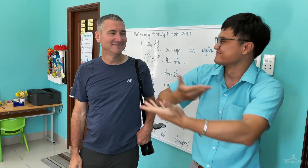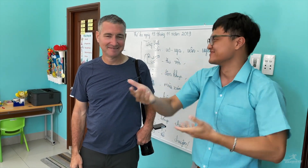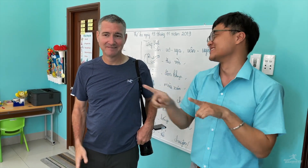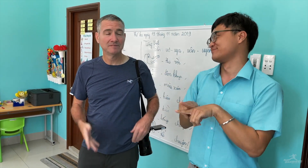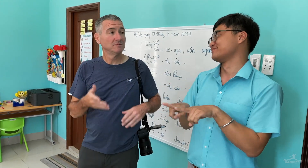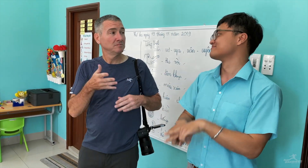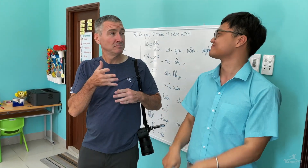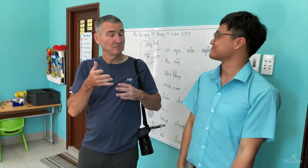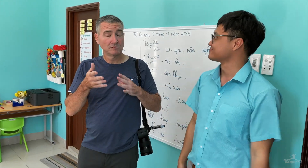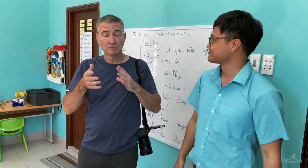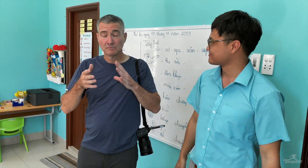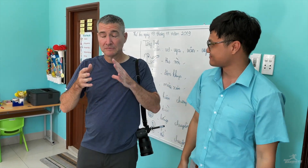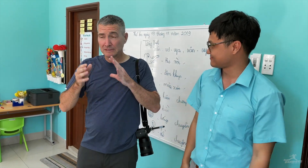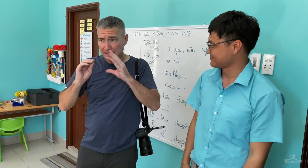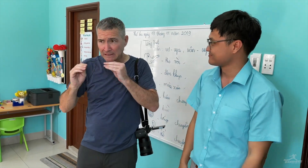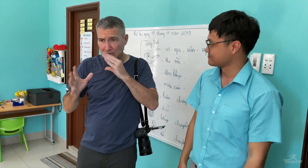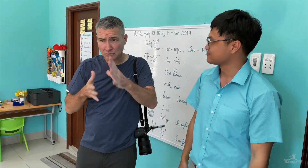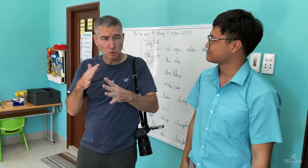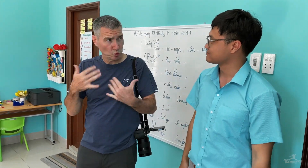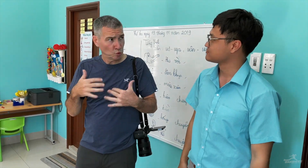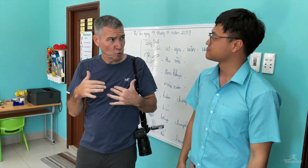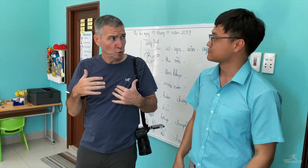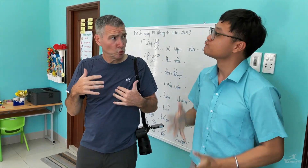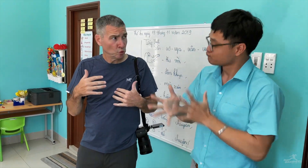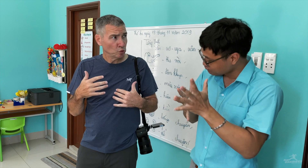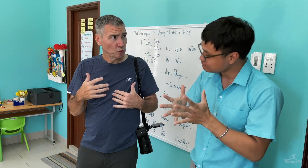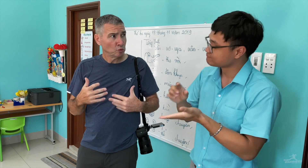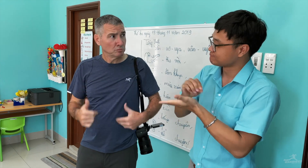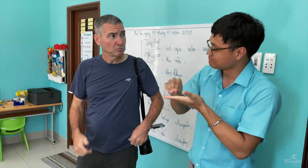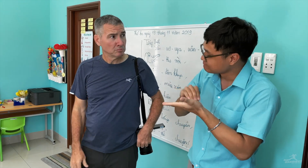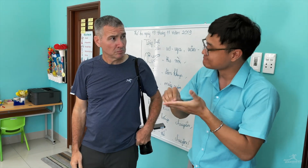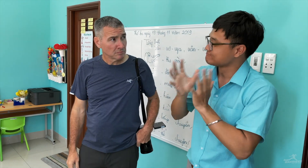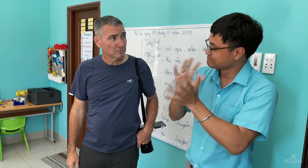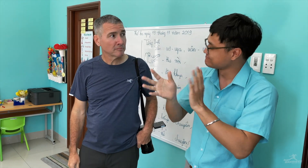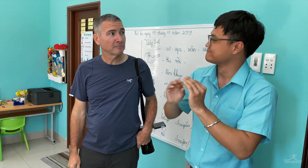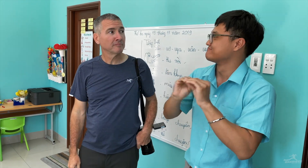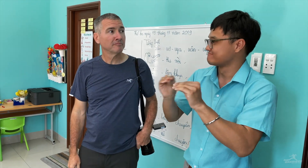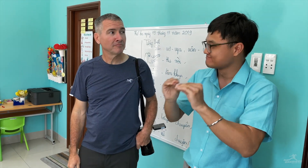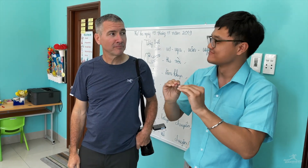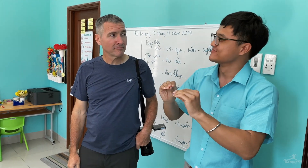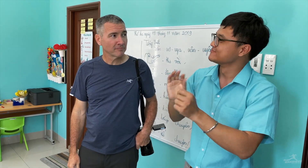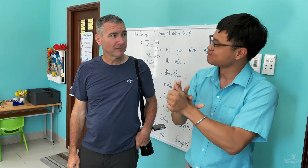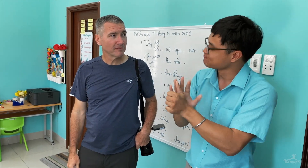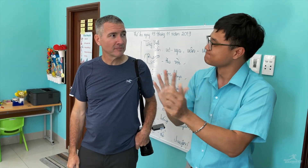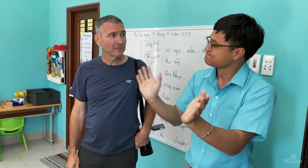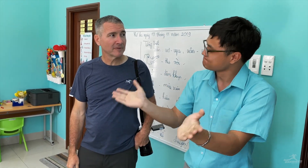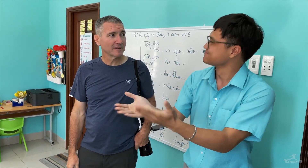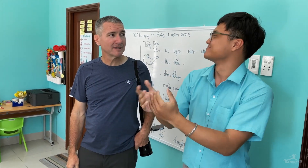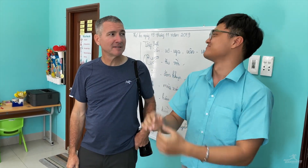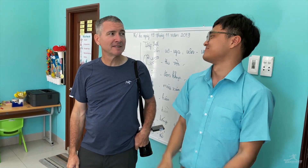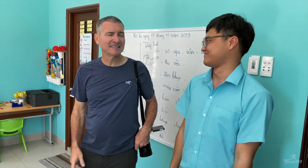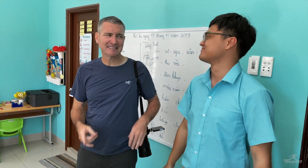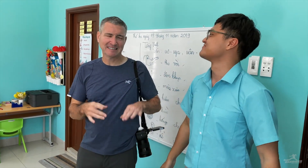laugh together, and learn from each other. Is it challenging to teach through sign language? They can learn how to read and write through sign language.